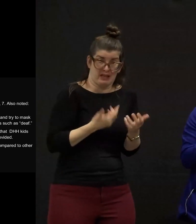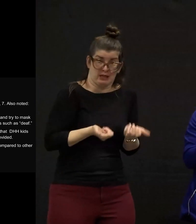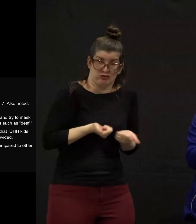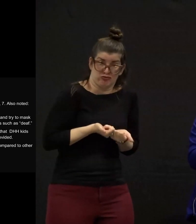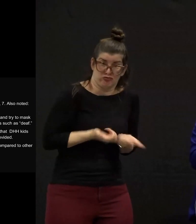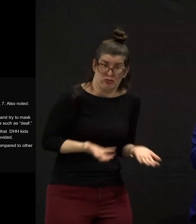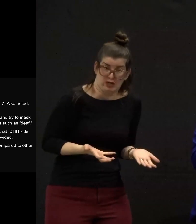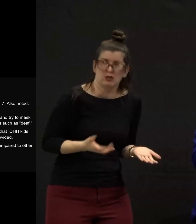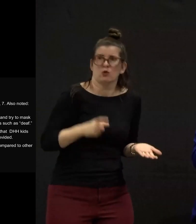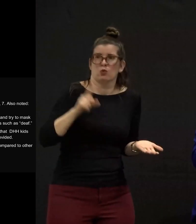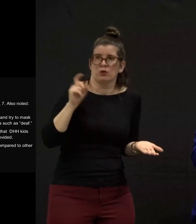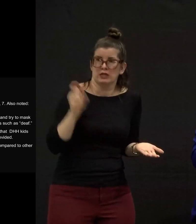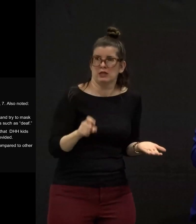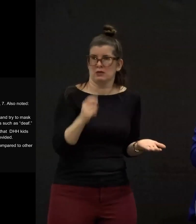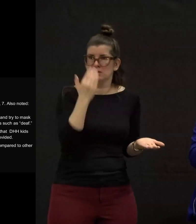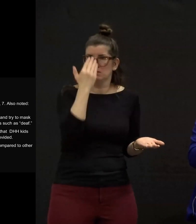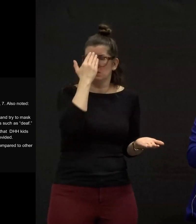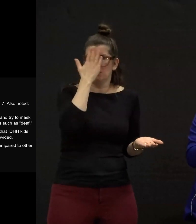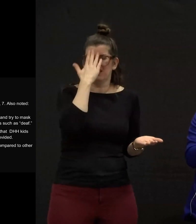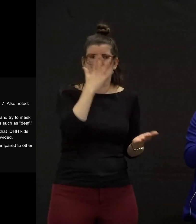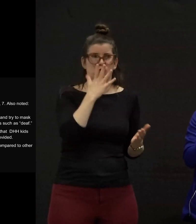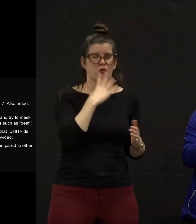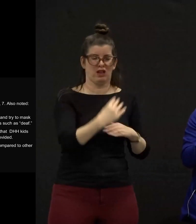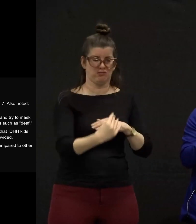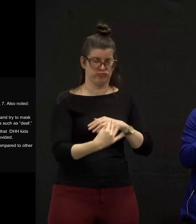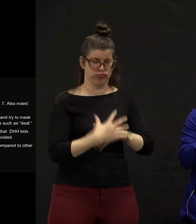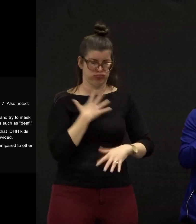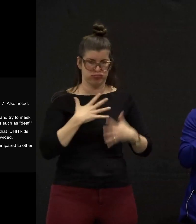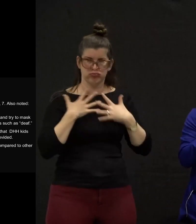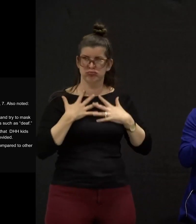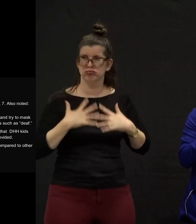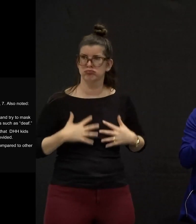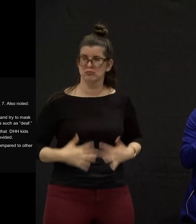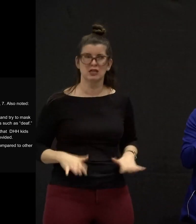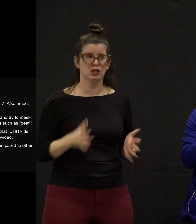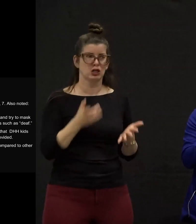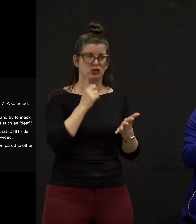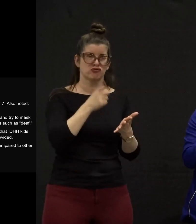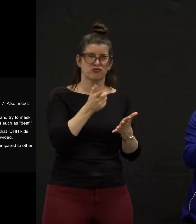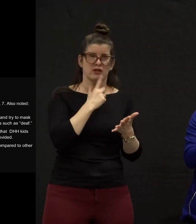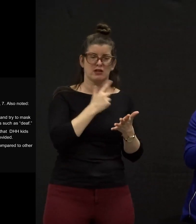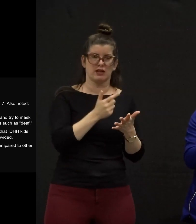We need to know this because that could be a huge precursor to other things going on